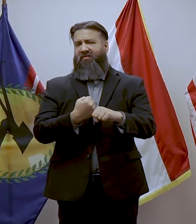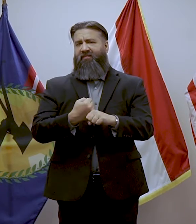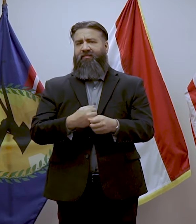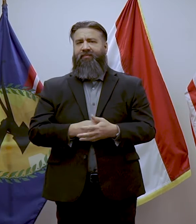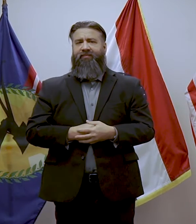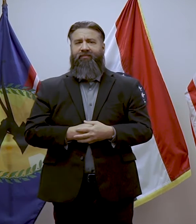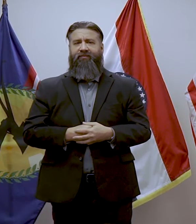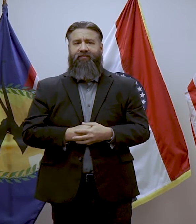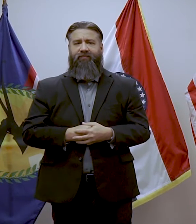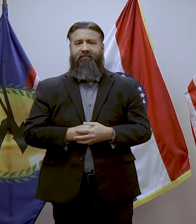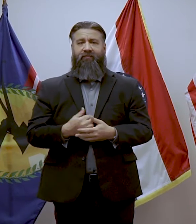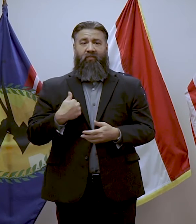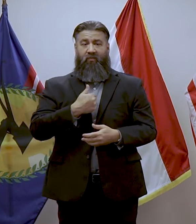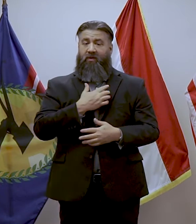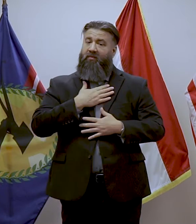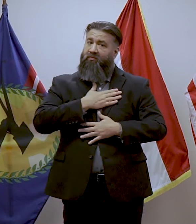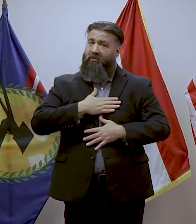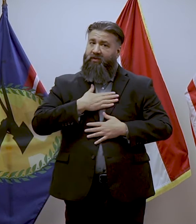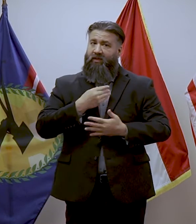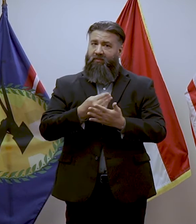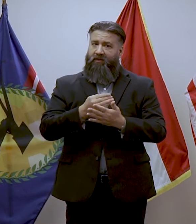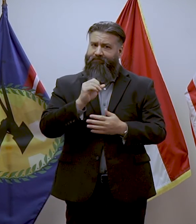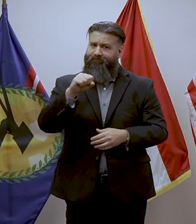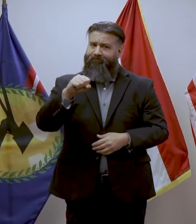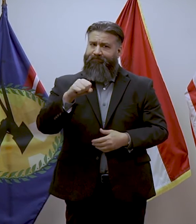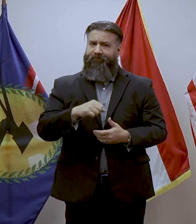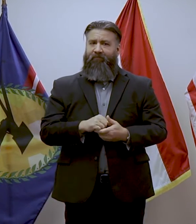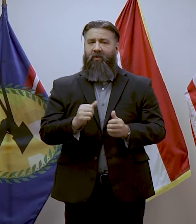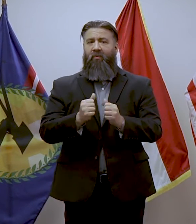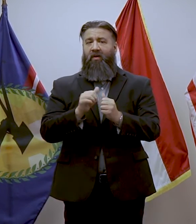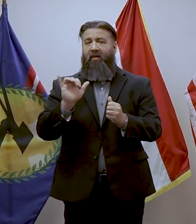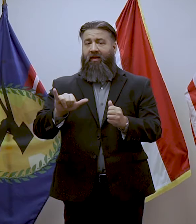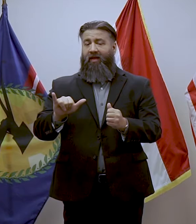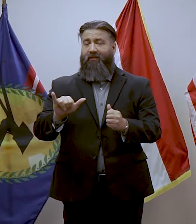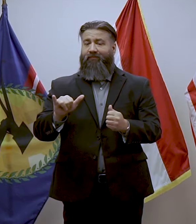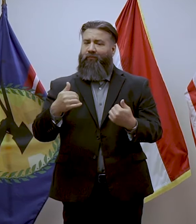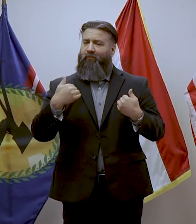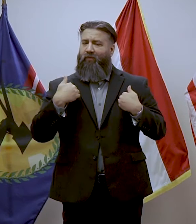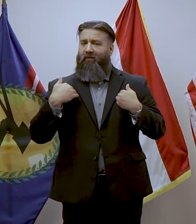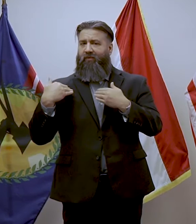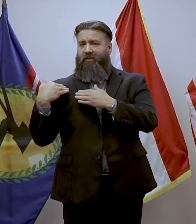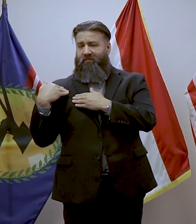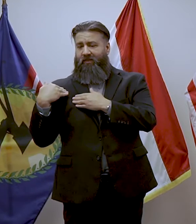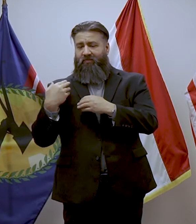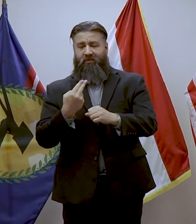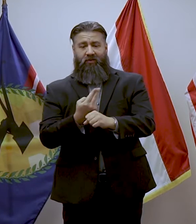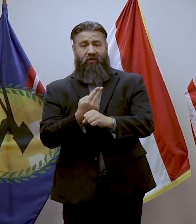we are grateful for these funds for sure. And with them comes a responsibility to use this federal relief